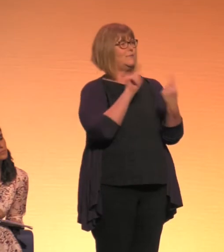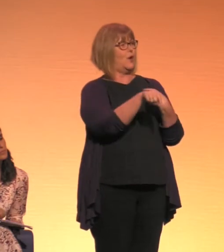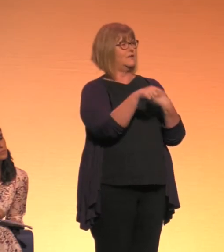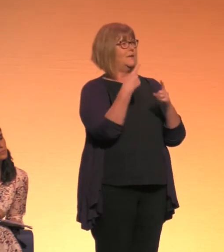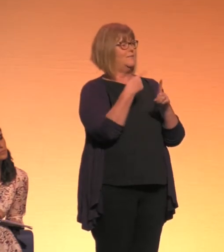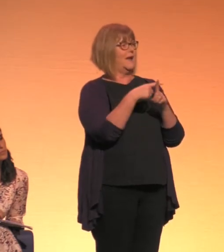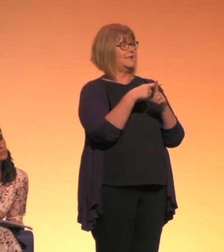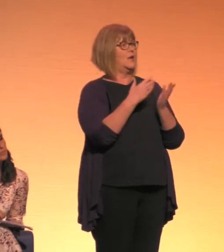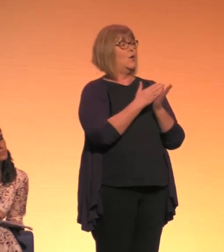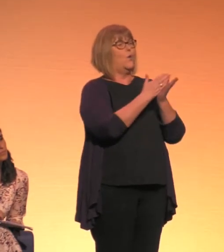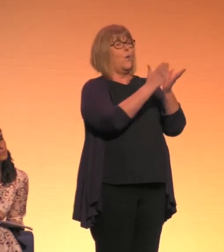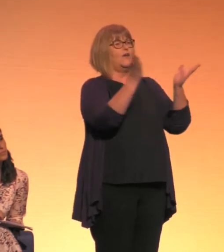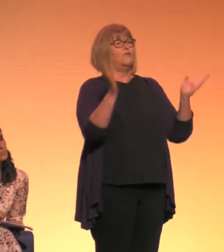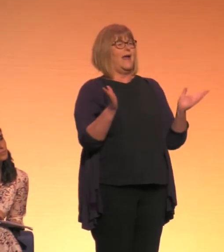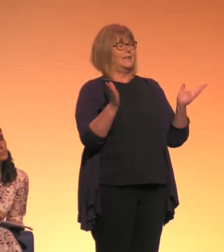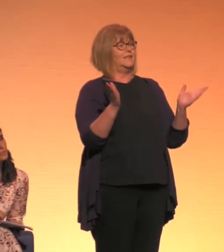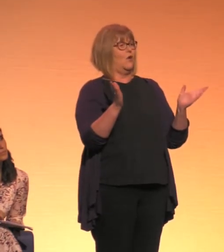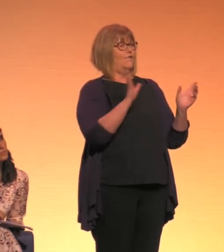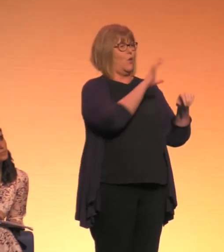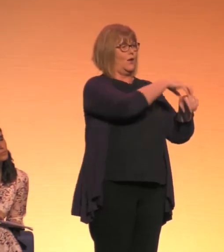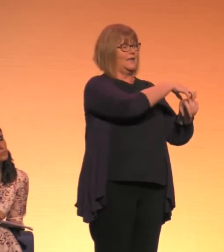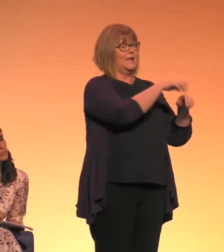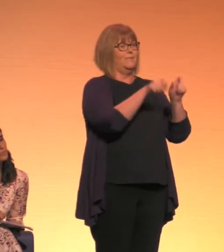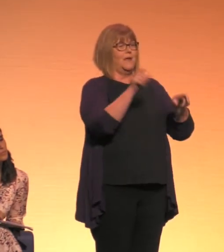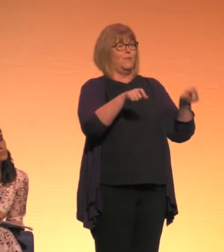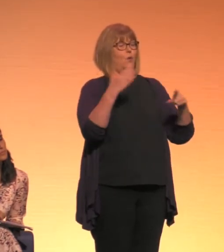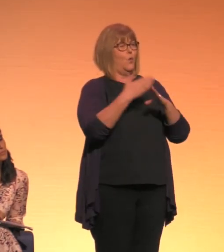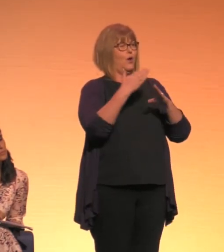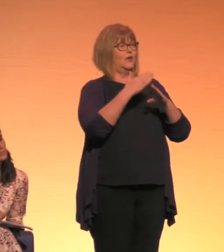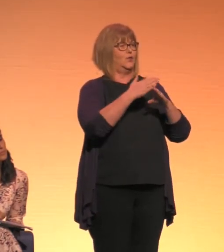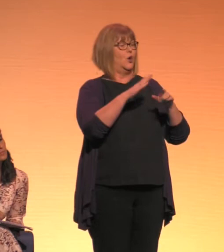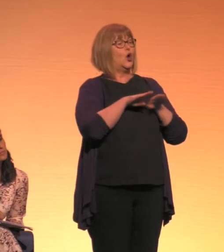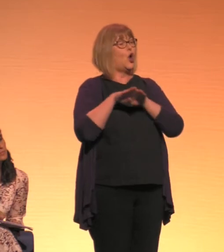a wide range of actors working towards a common outcome or vision.